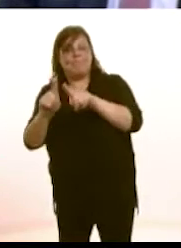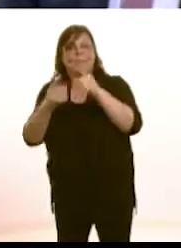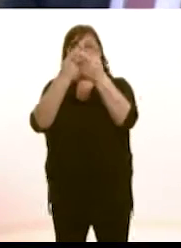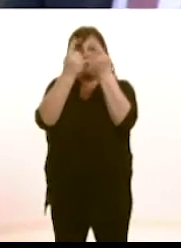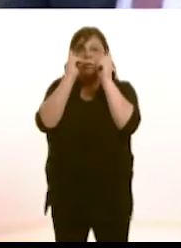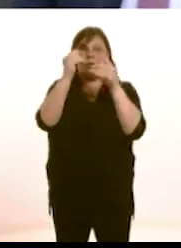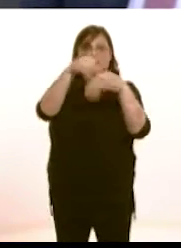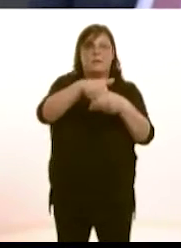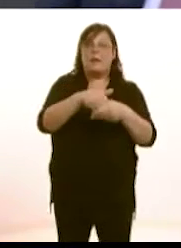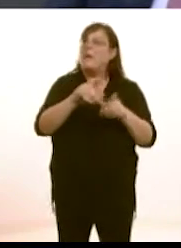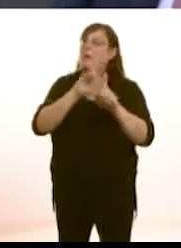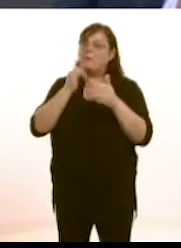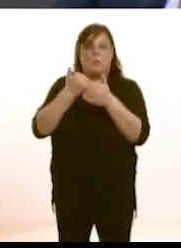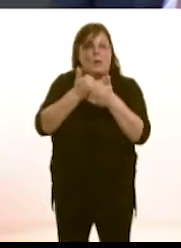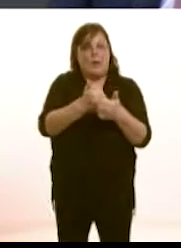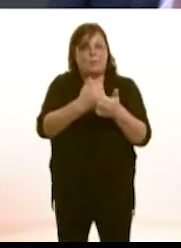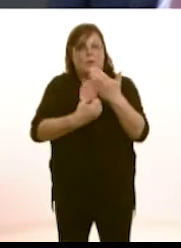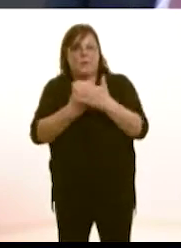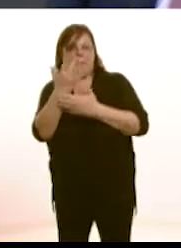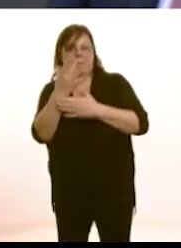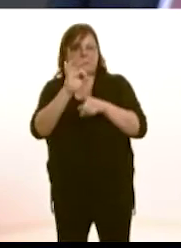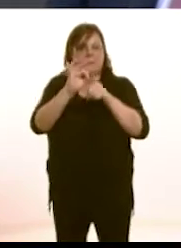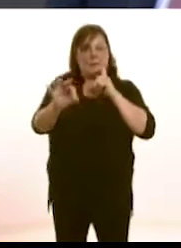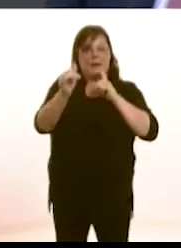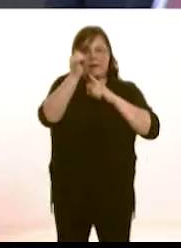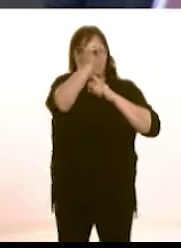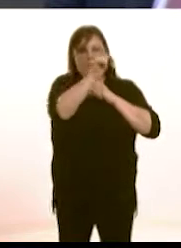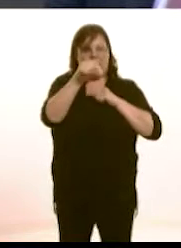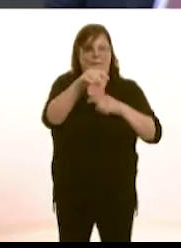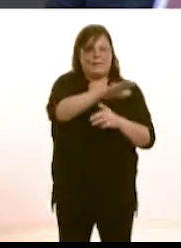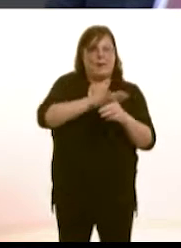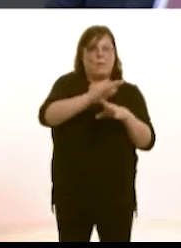This will help to develop significant expertise in this area, and presents an opportunity